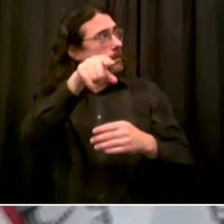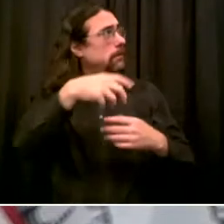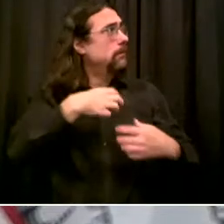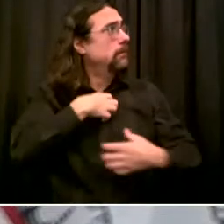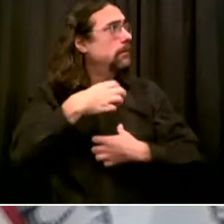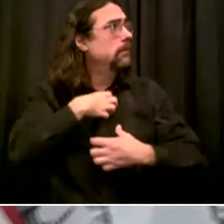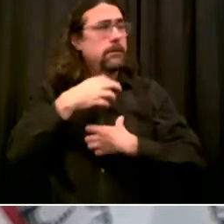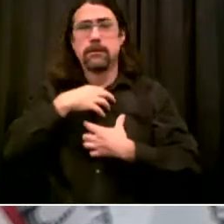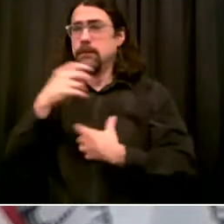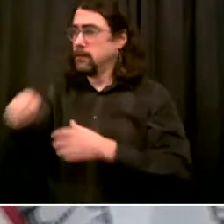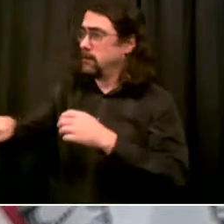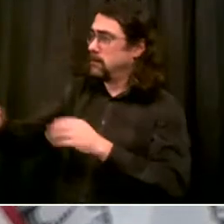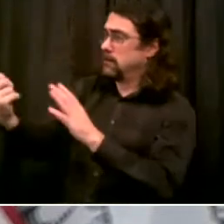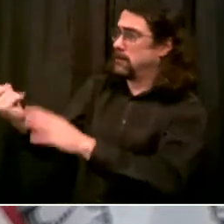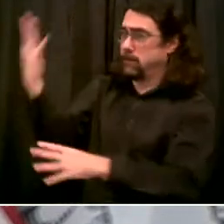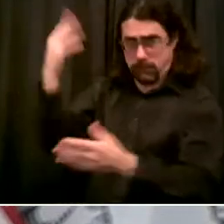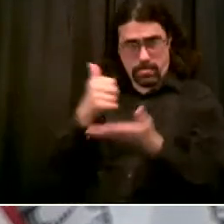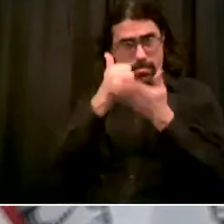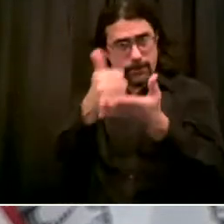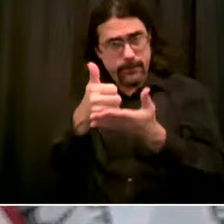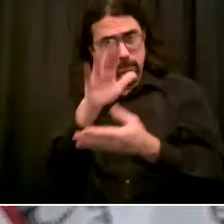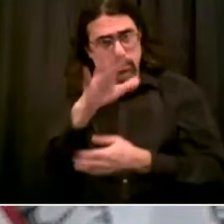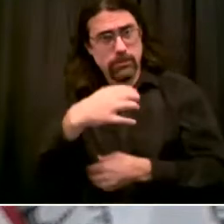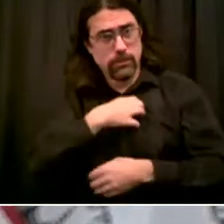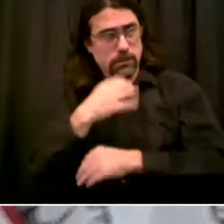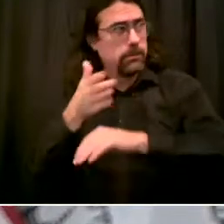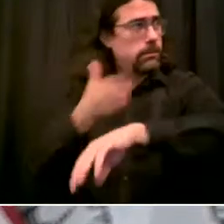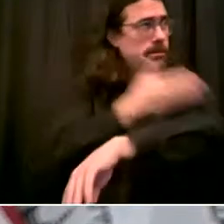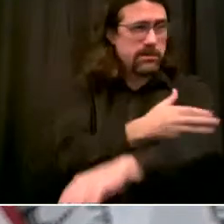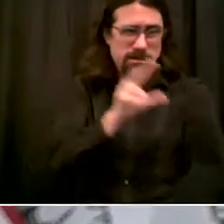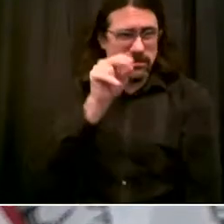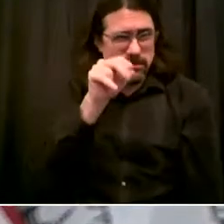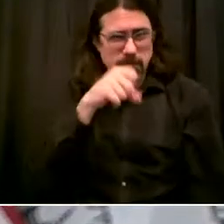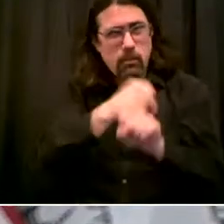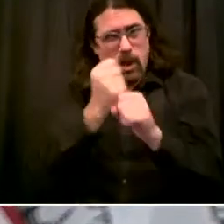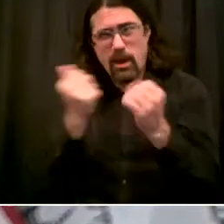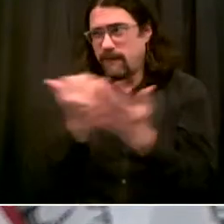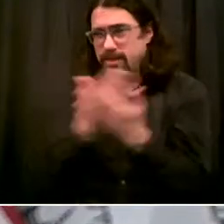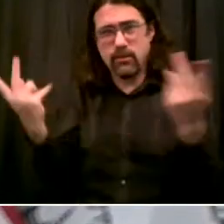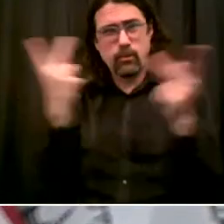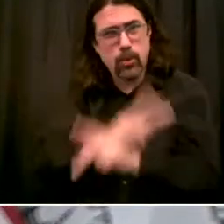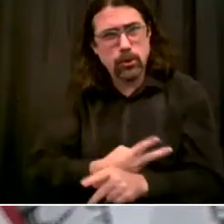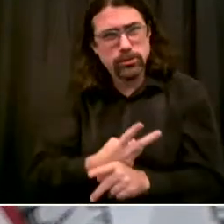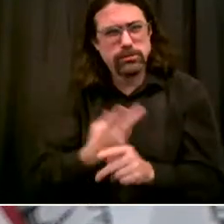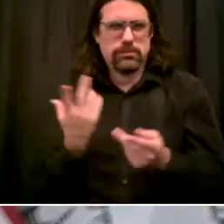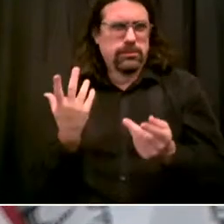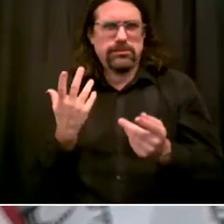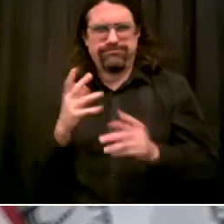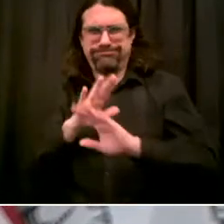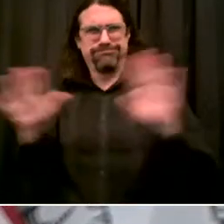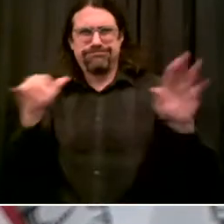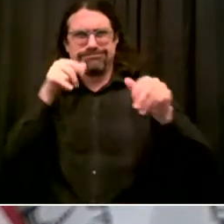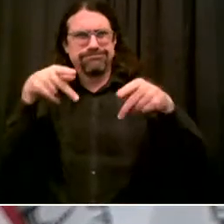CAN LEAD TO MSOETETIHNG HORRIBL E WWILL NOT TOLOLERATATE THAT. WE WILL NOT TOLERATE ATTACKS ON